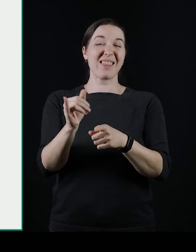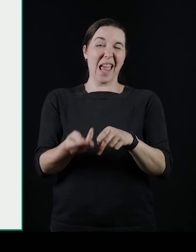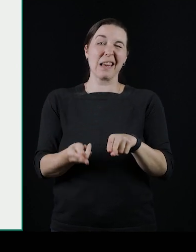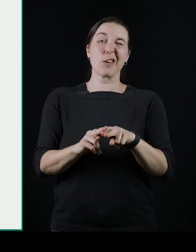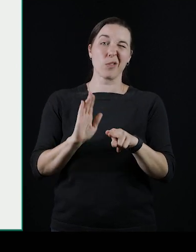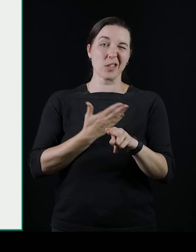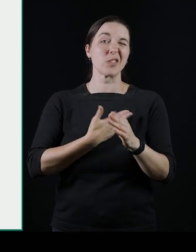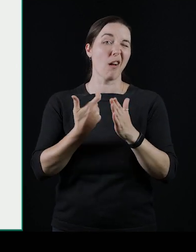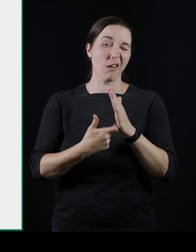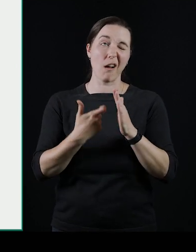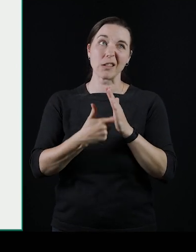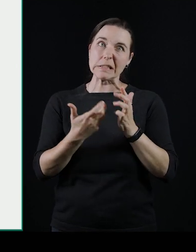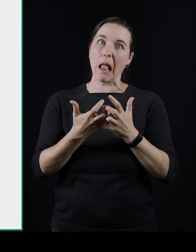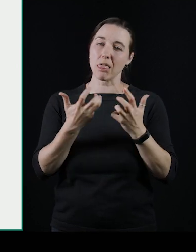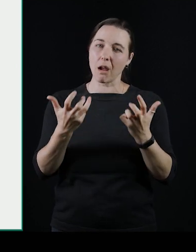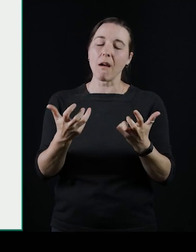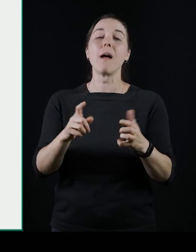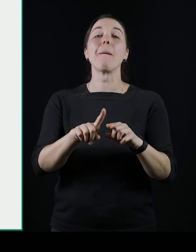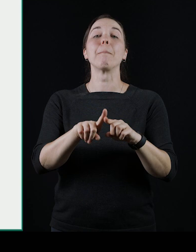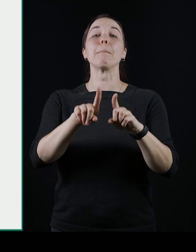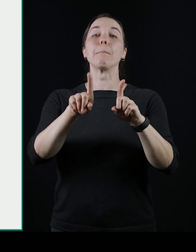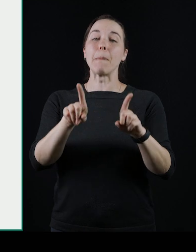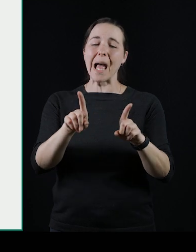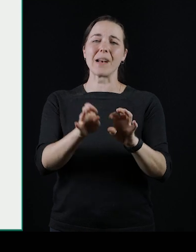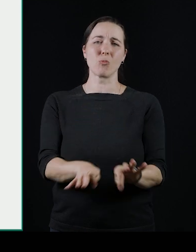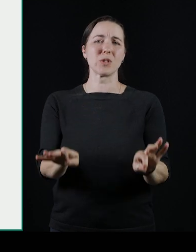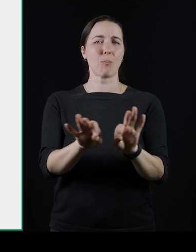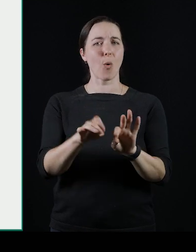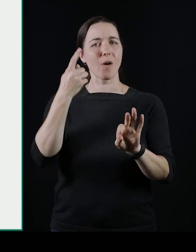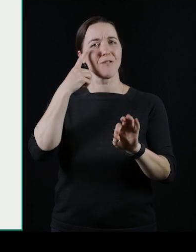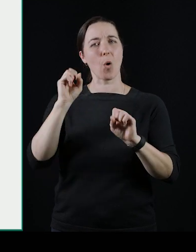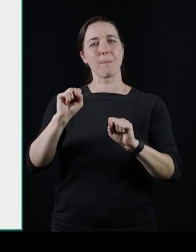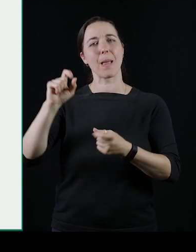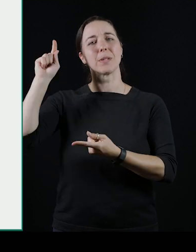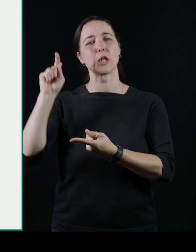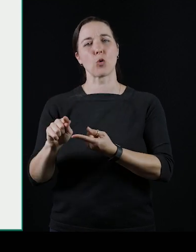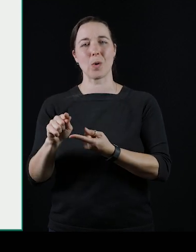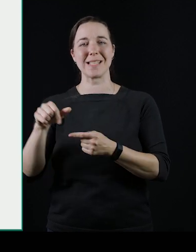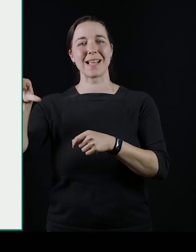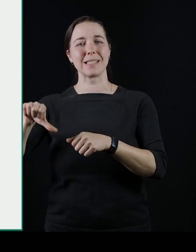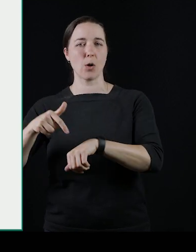This increased our costs significantly but was instrumentally decreasing our downtime.